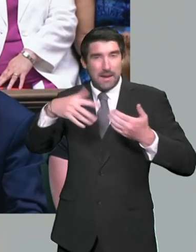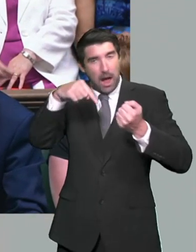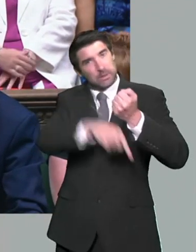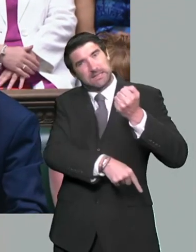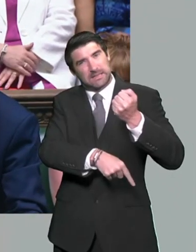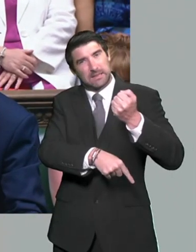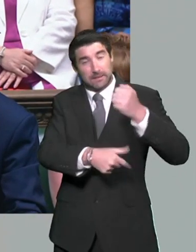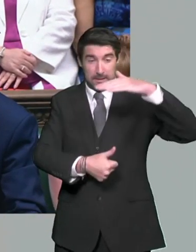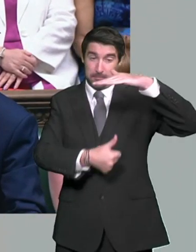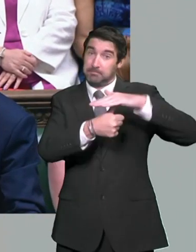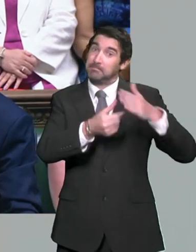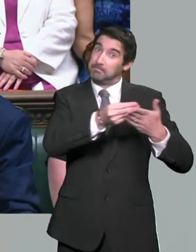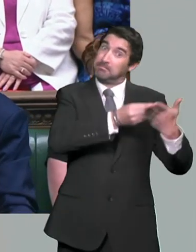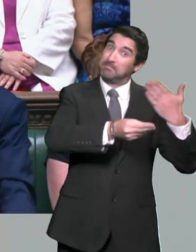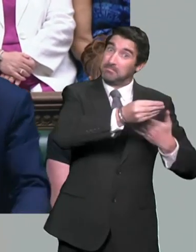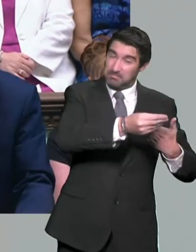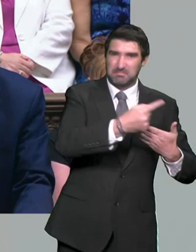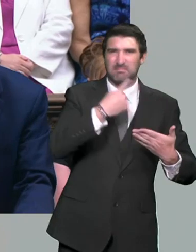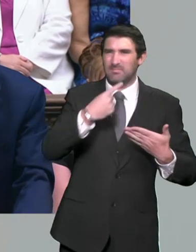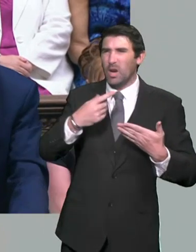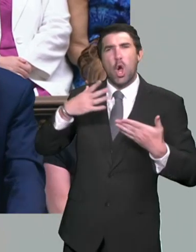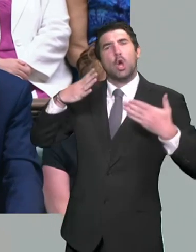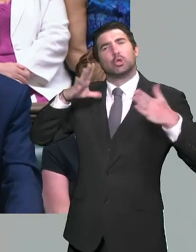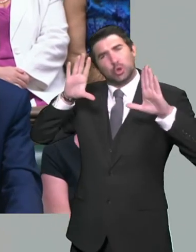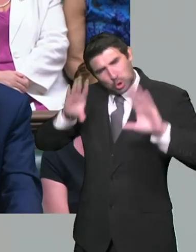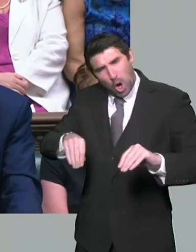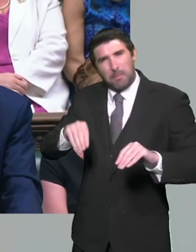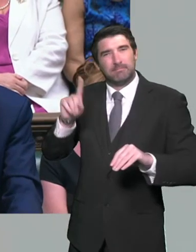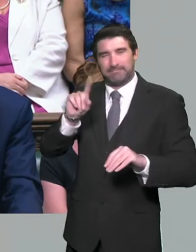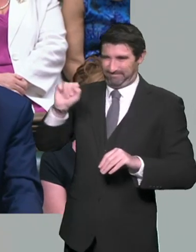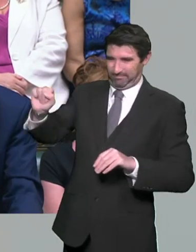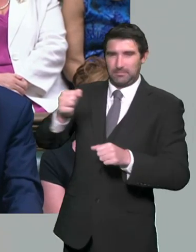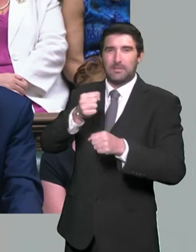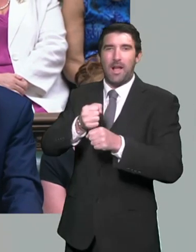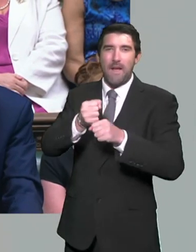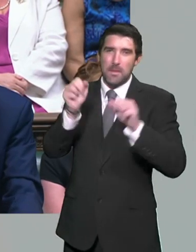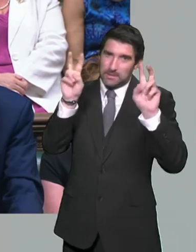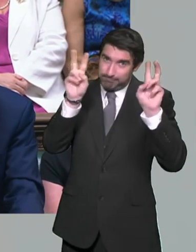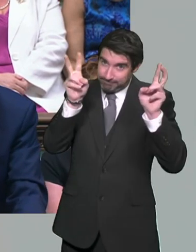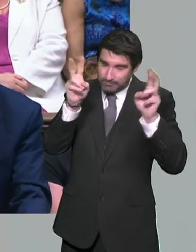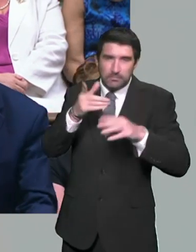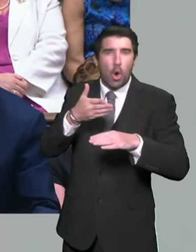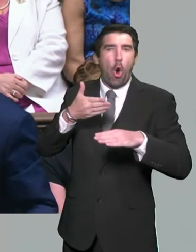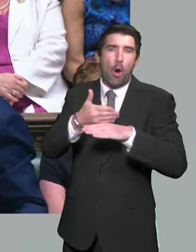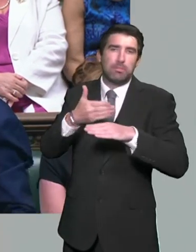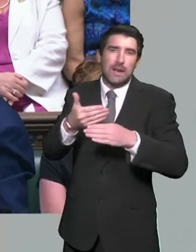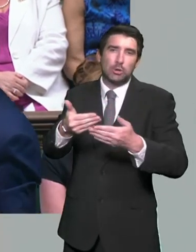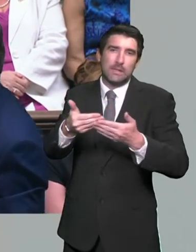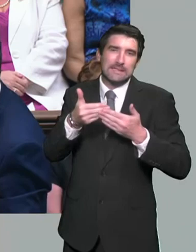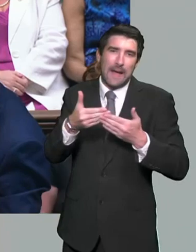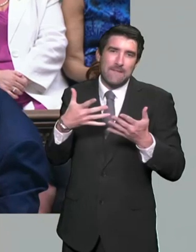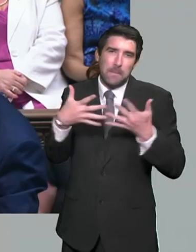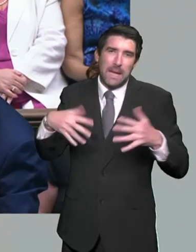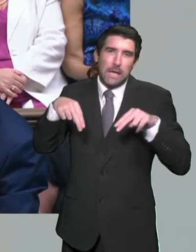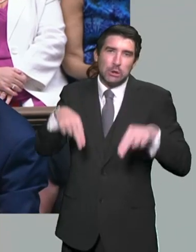“Can we stop Operation Save Big Dog and…move to action stations on the economy?”